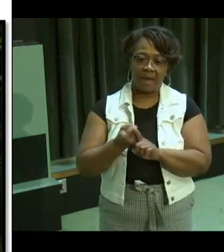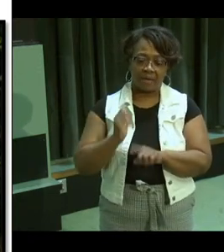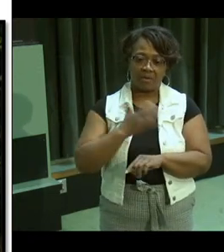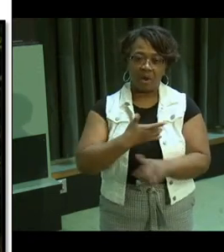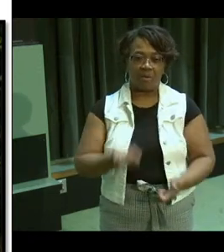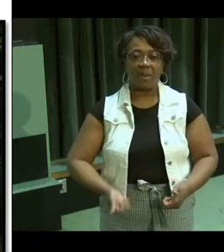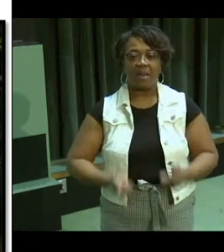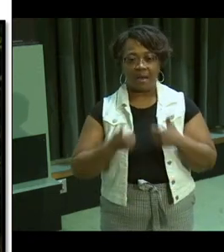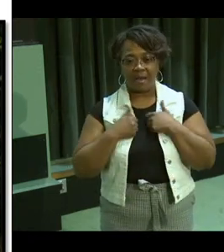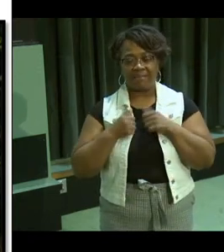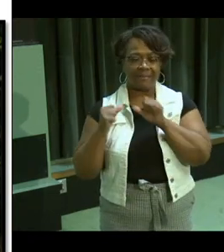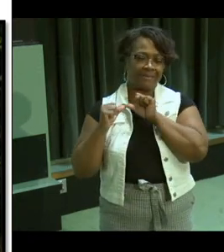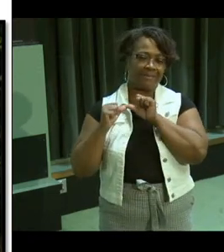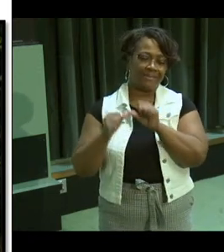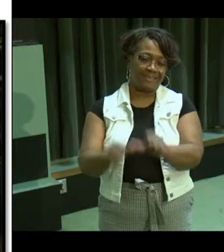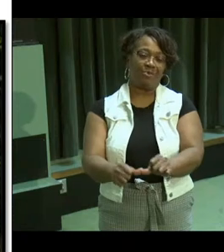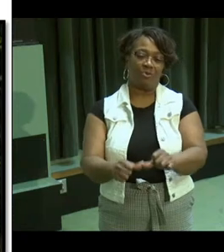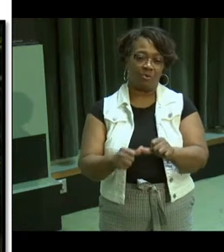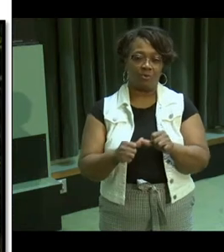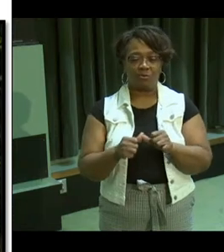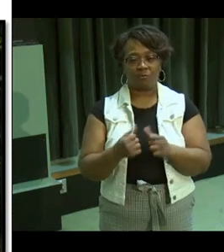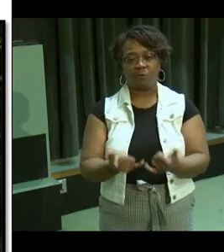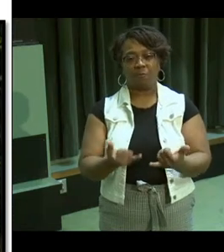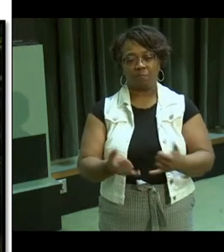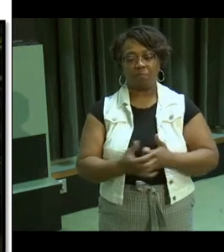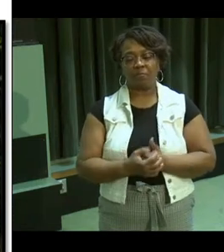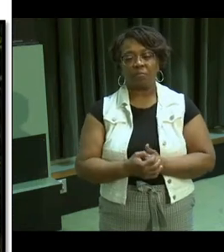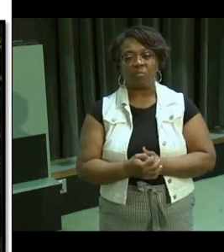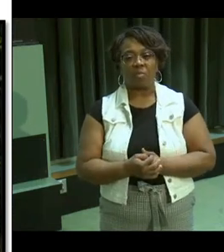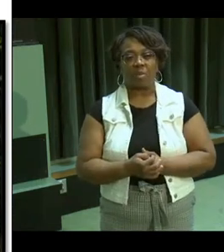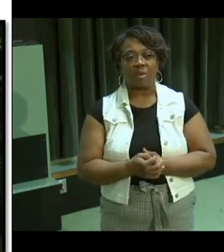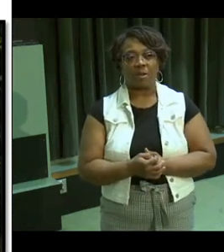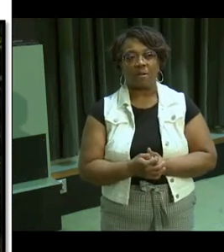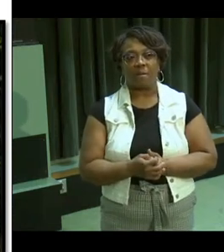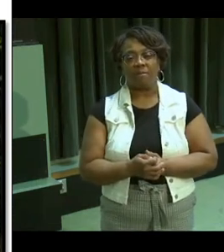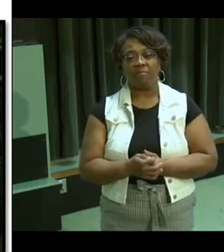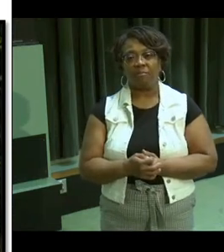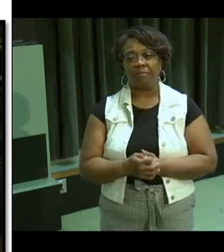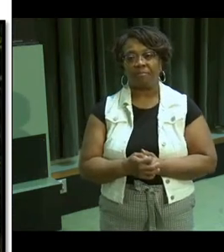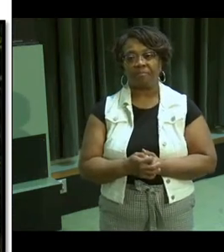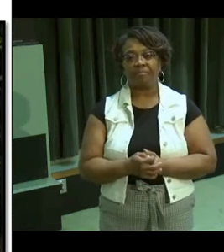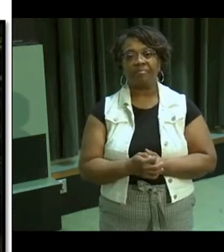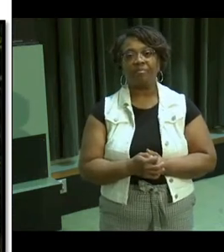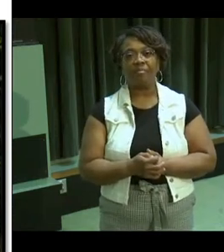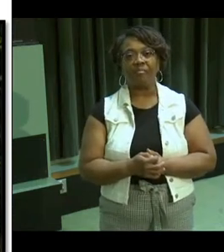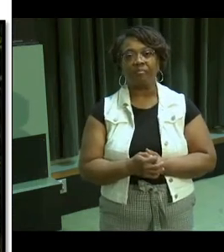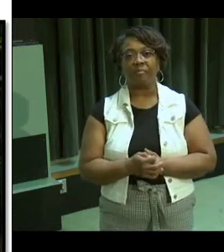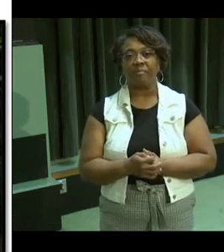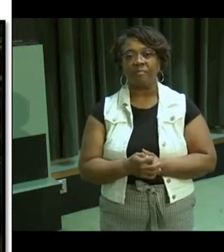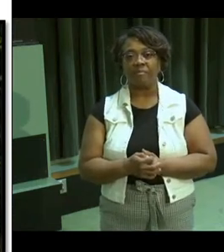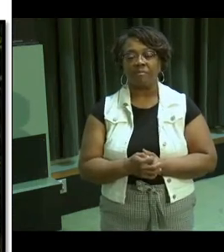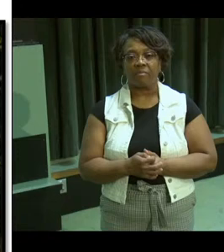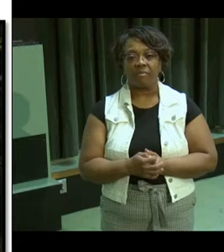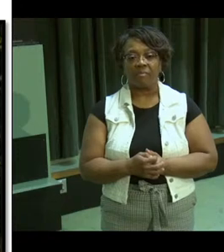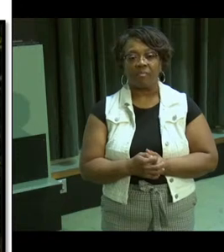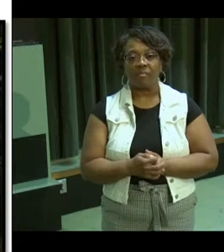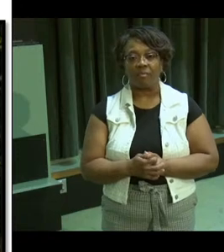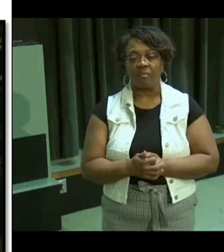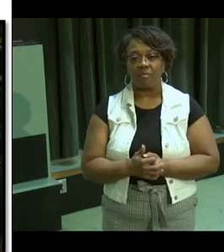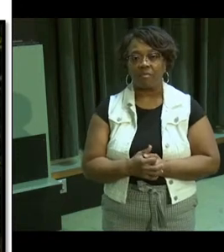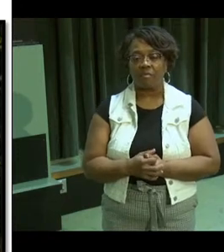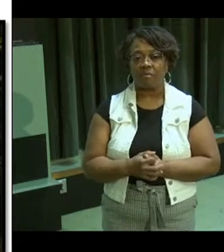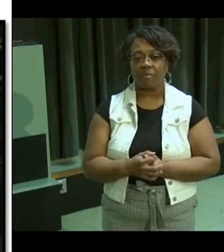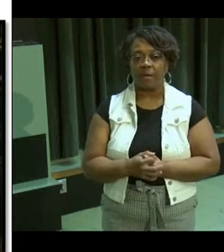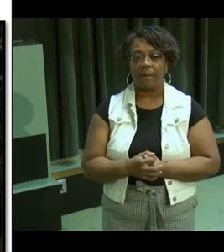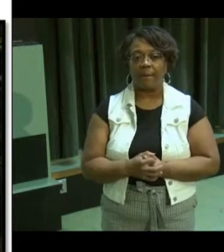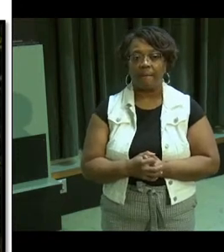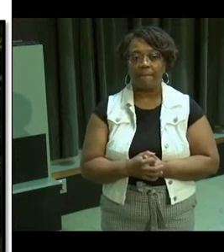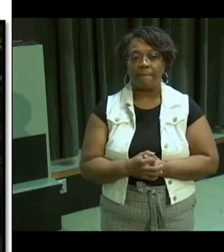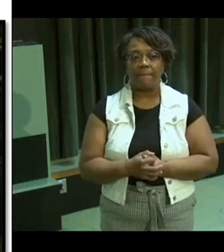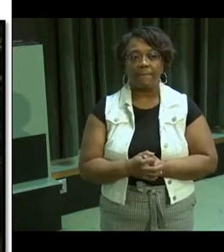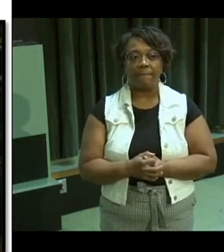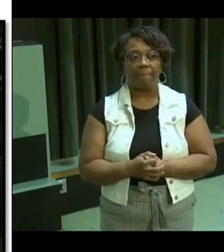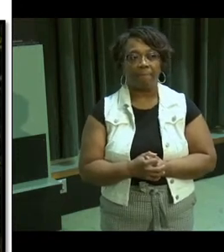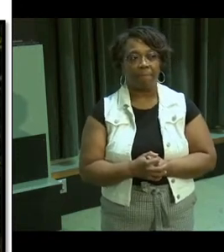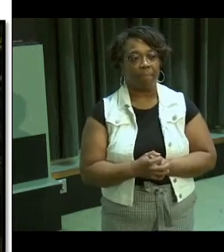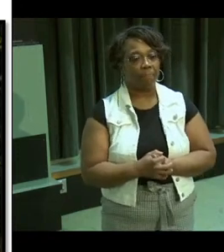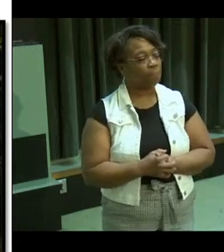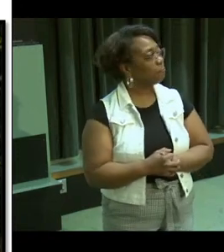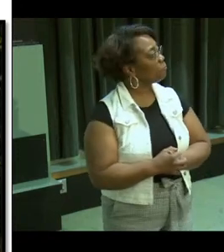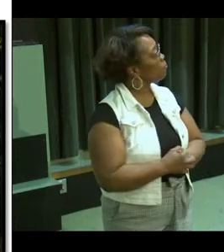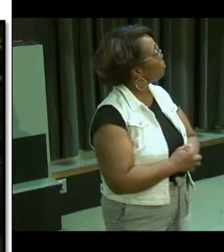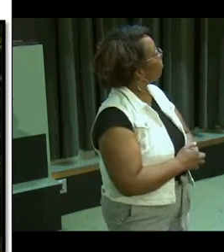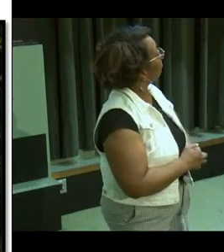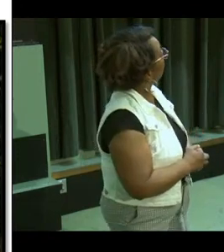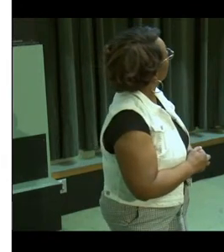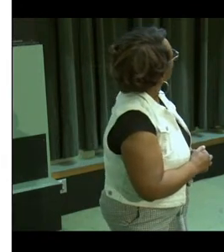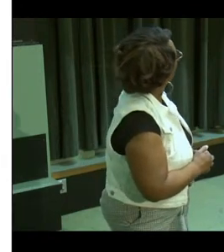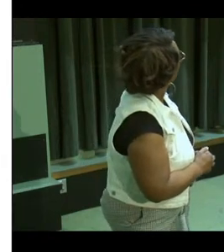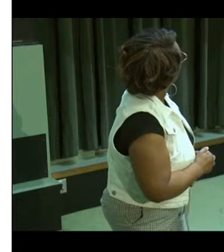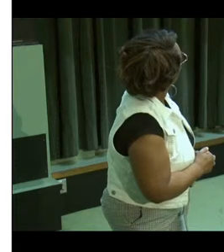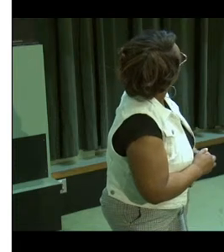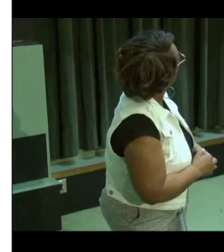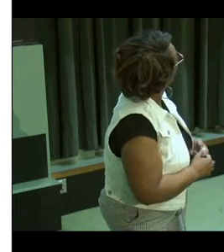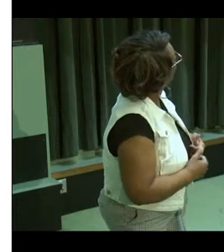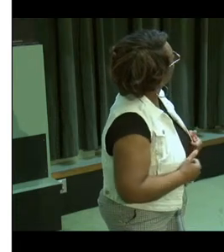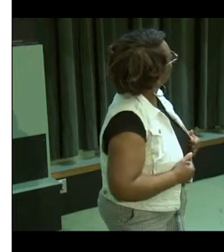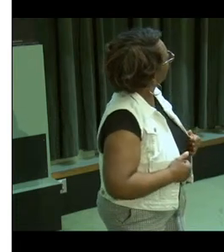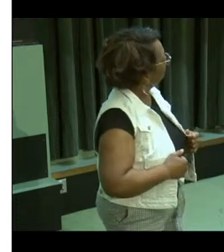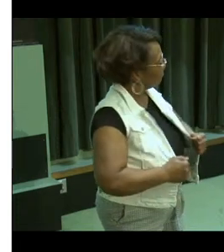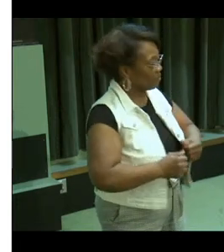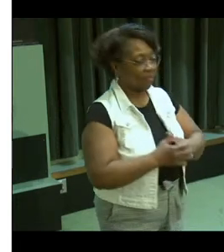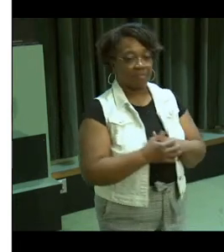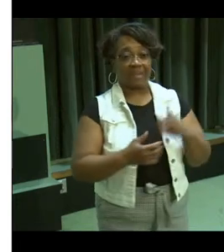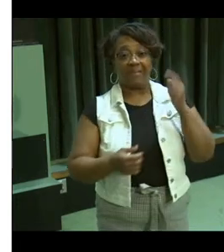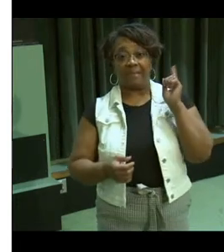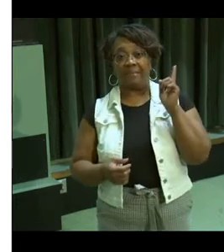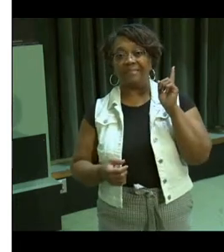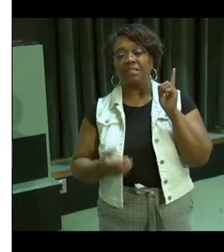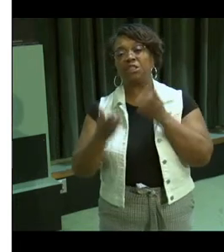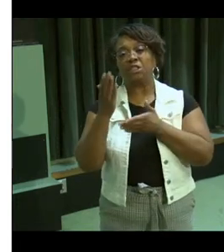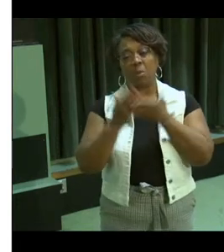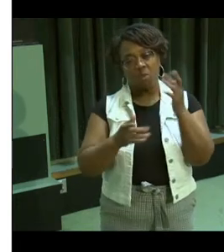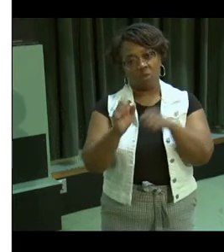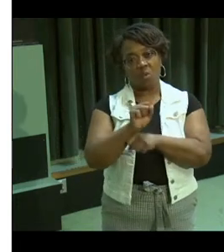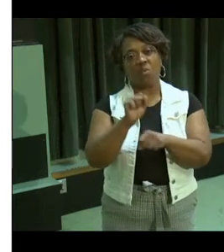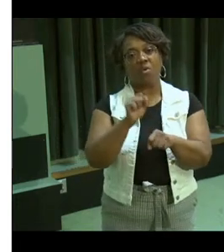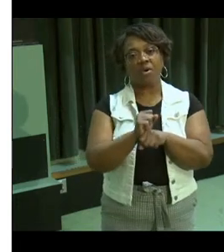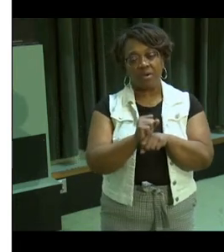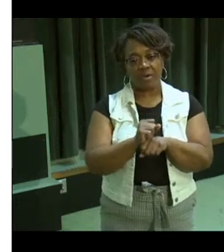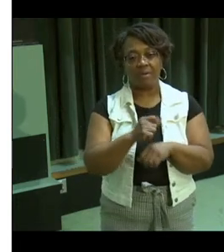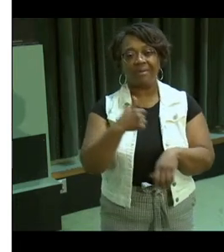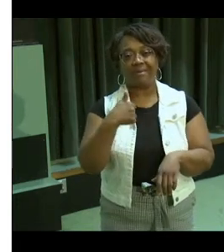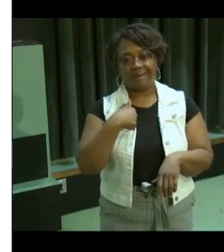of our lives and continues today